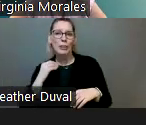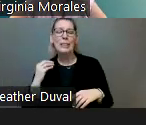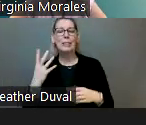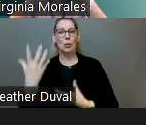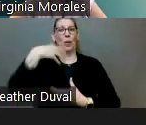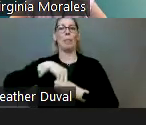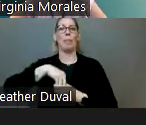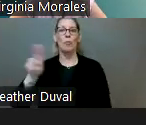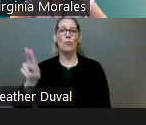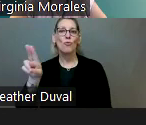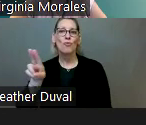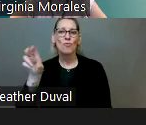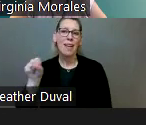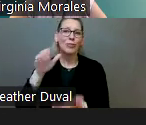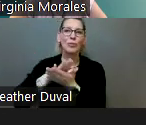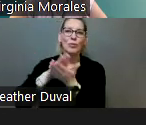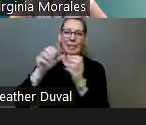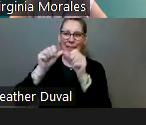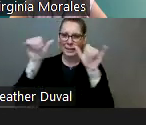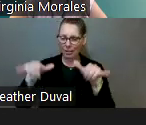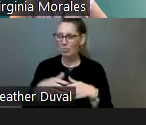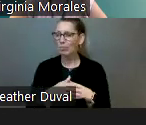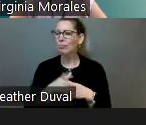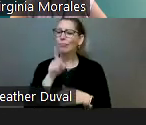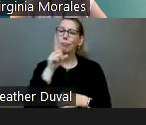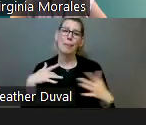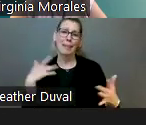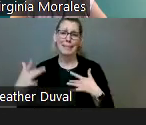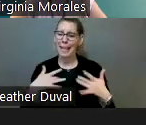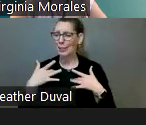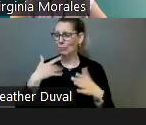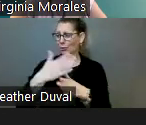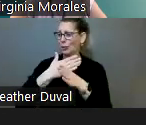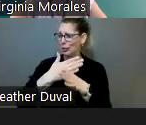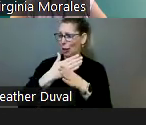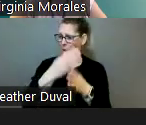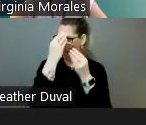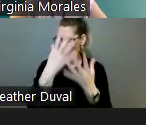the US schooling system. So very excited to share that information with you and if you